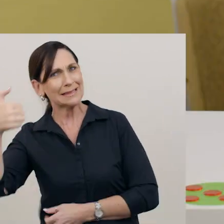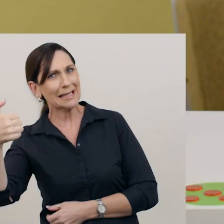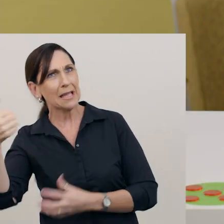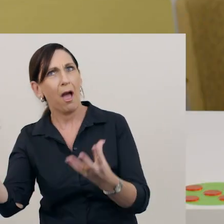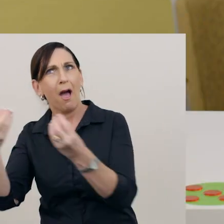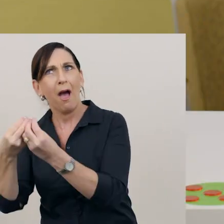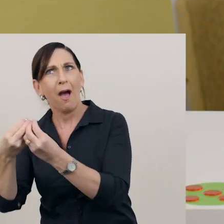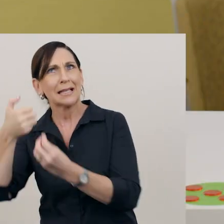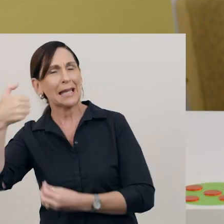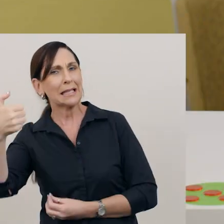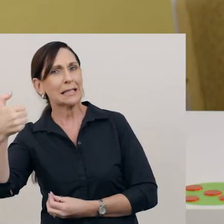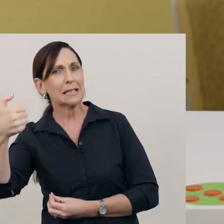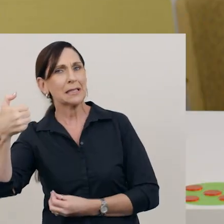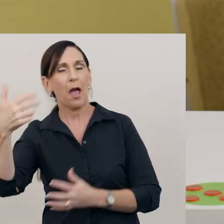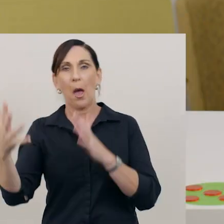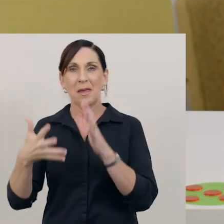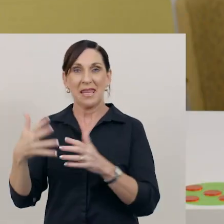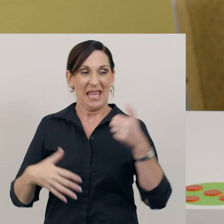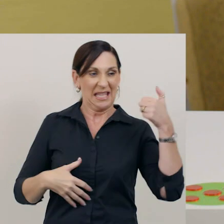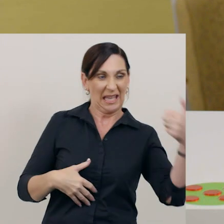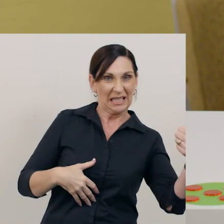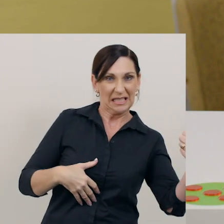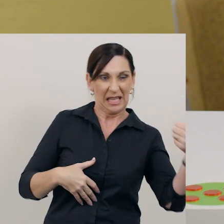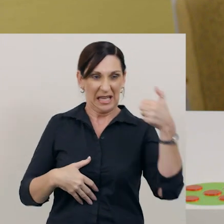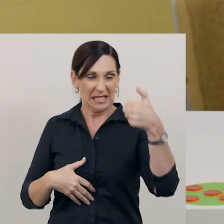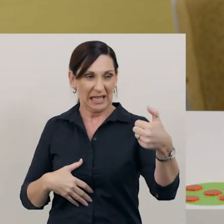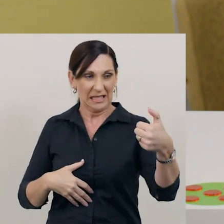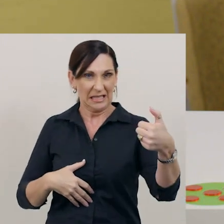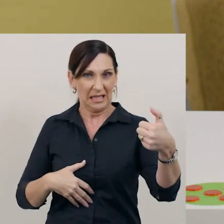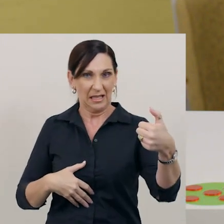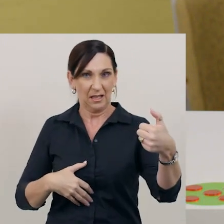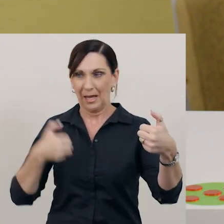I have arranged my numbers into 6, 6 and 6.